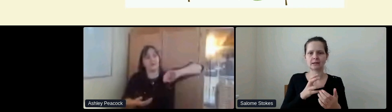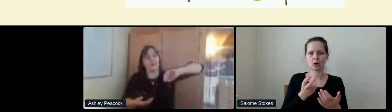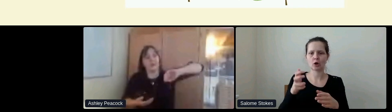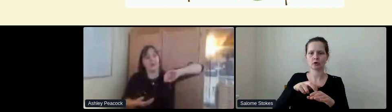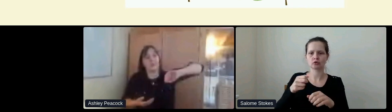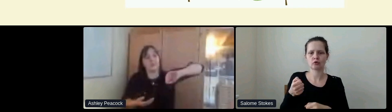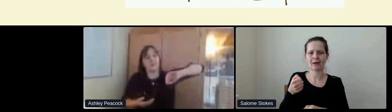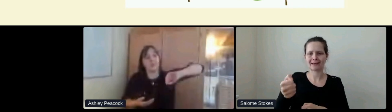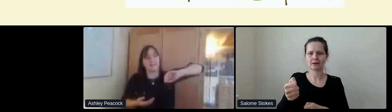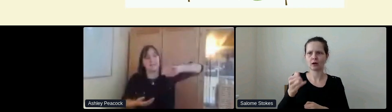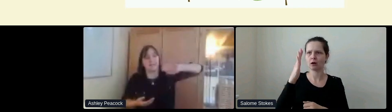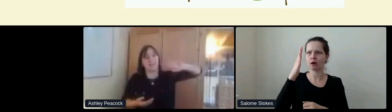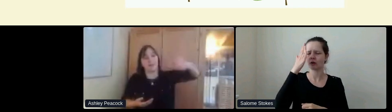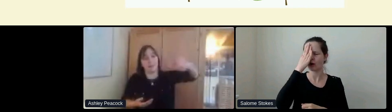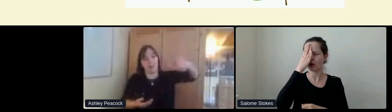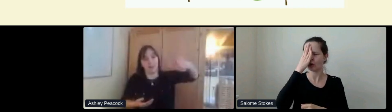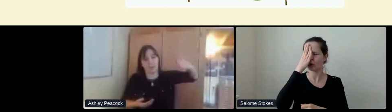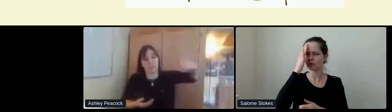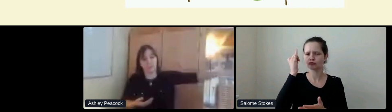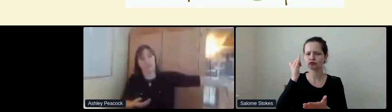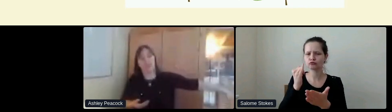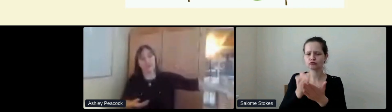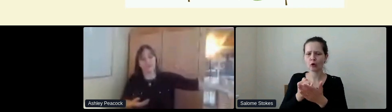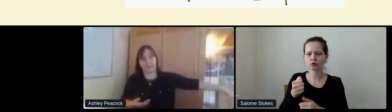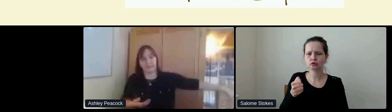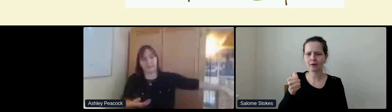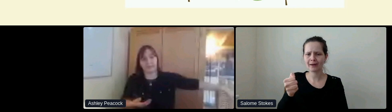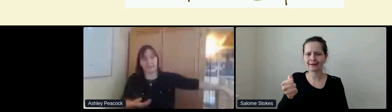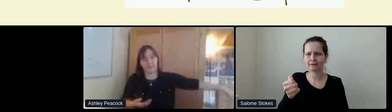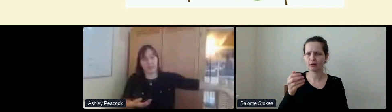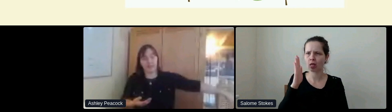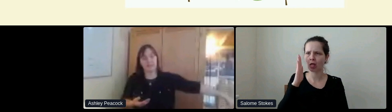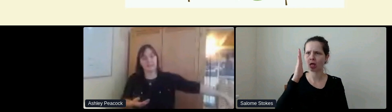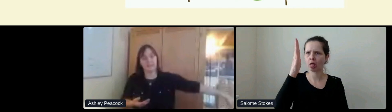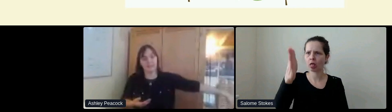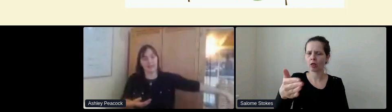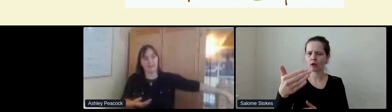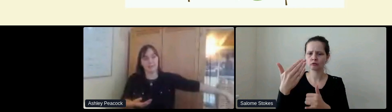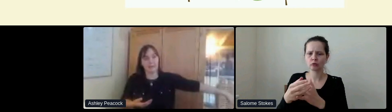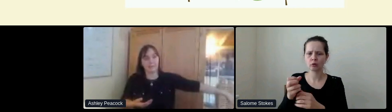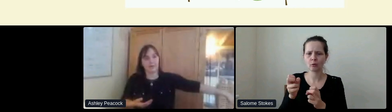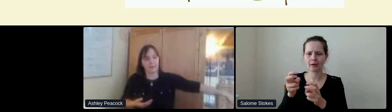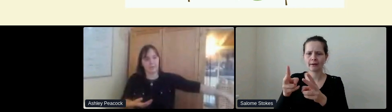I didn't realise until I got to the end of the line and by that point I was quite far away.